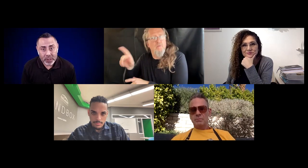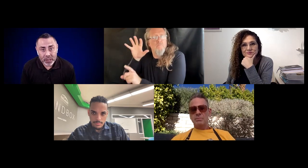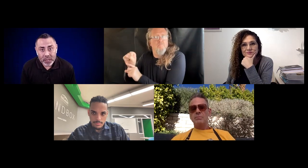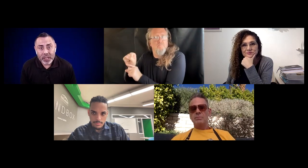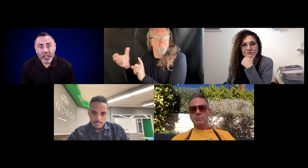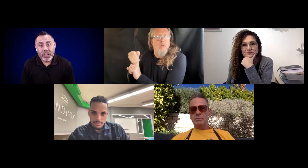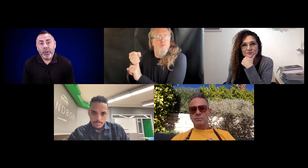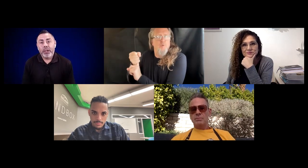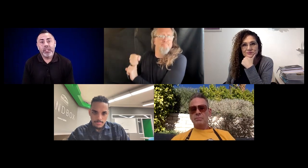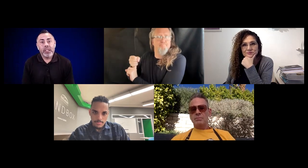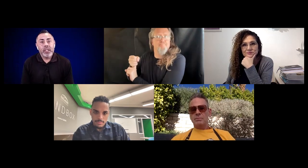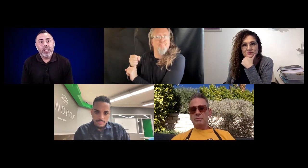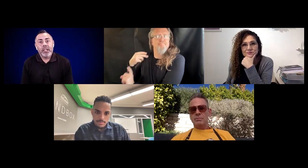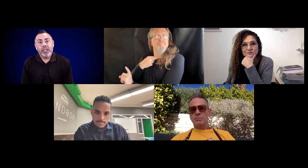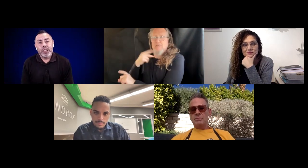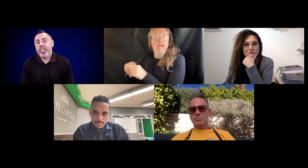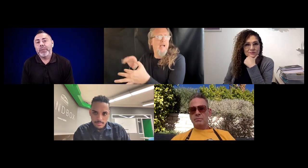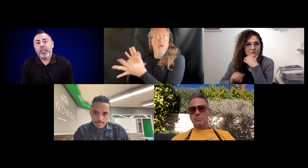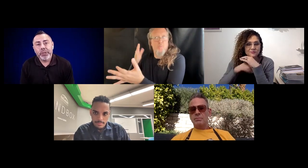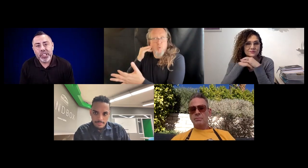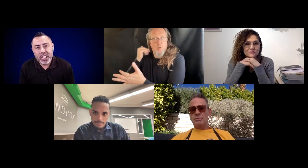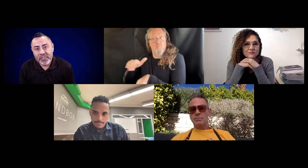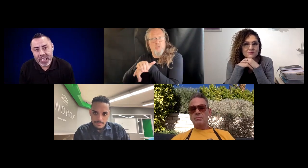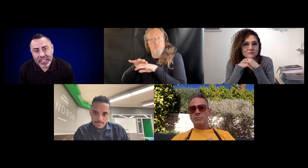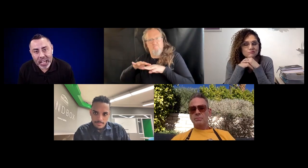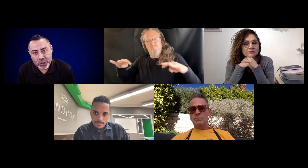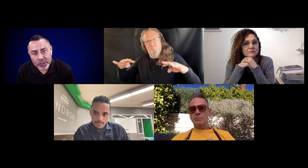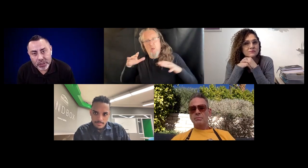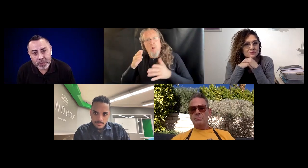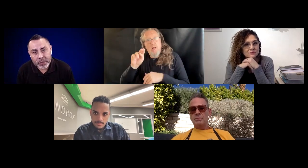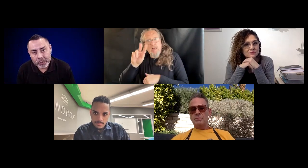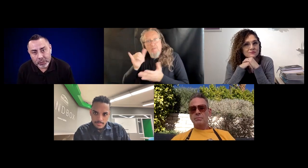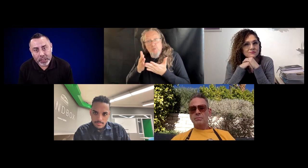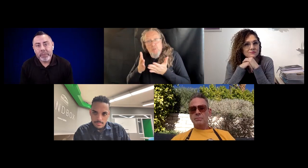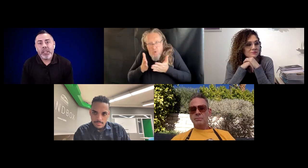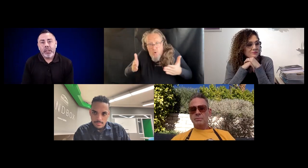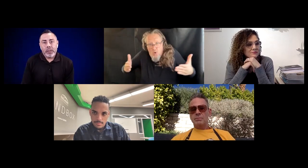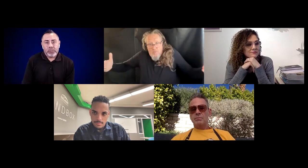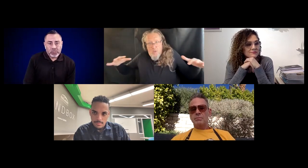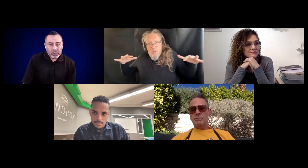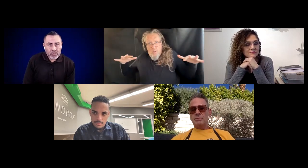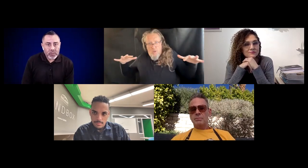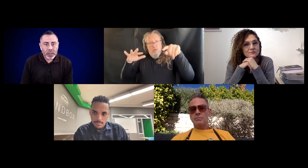A ship that the British navy had captured right